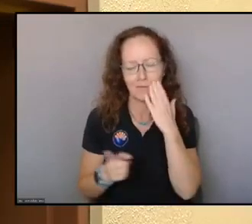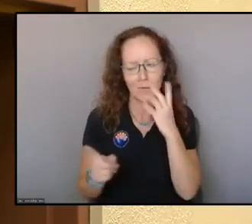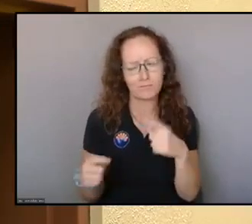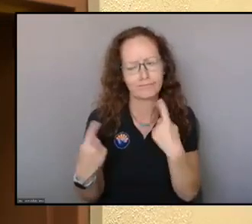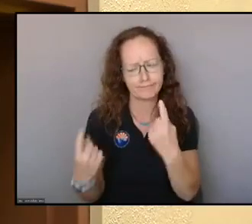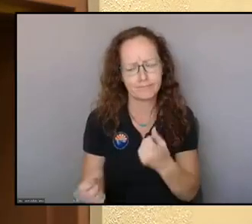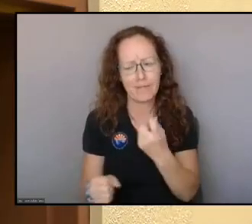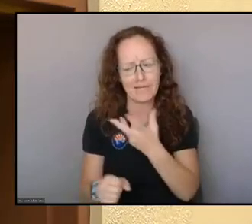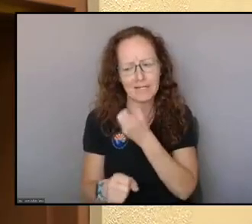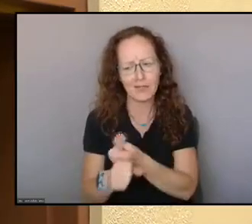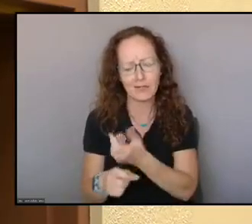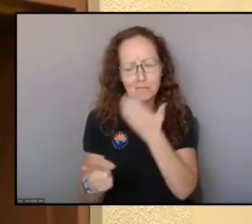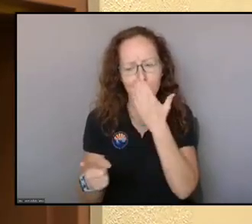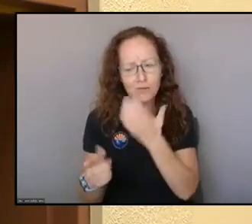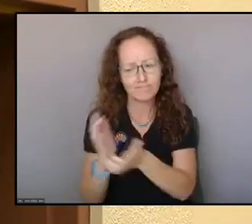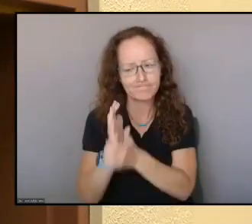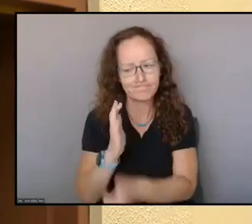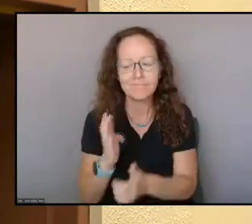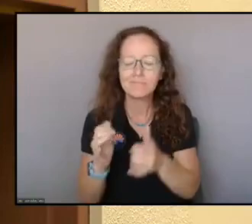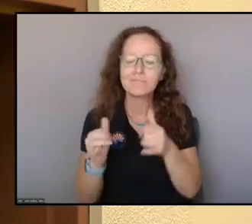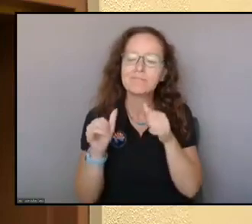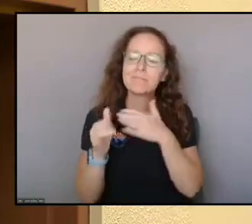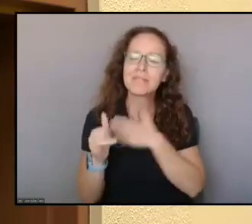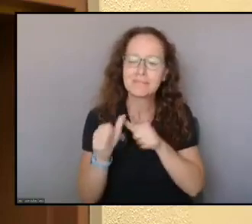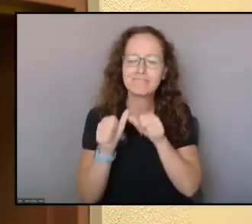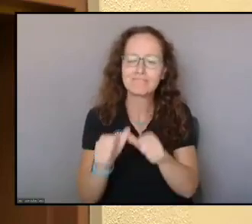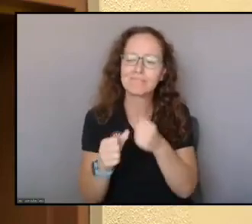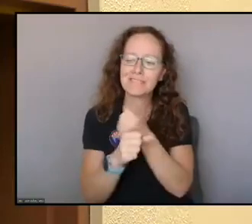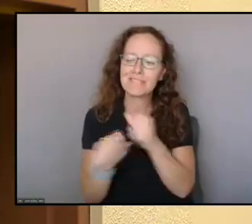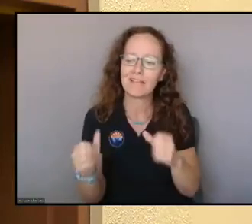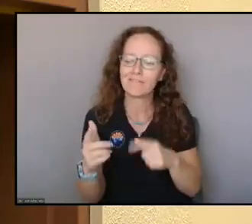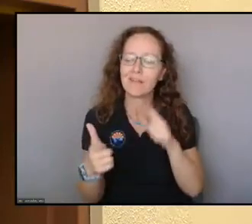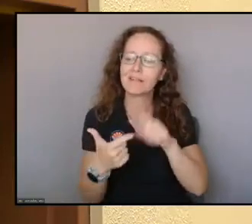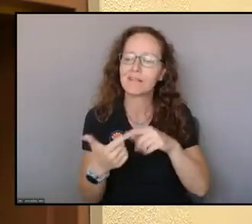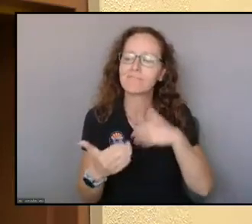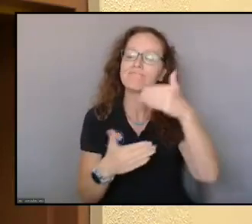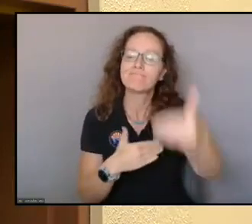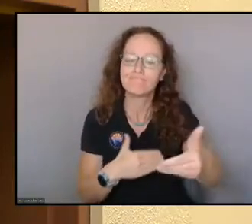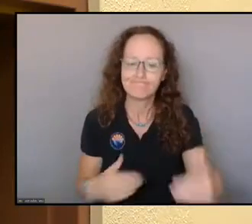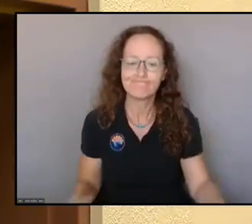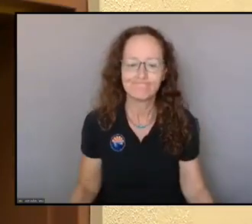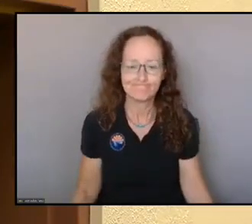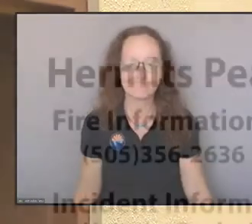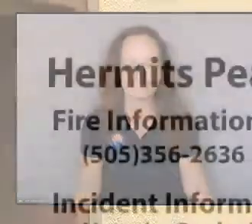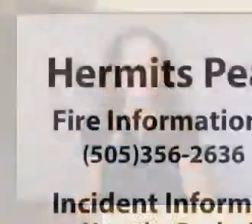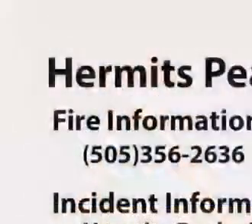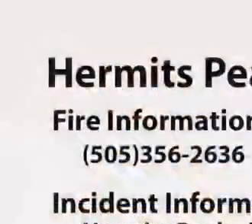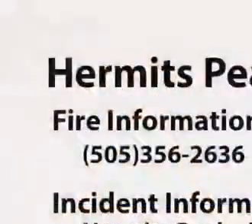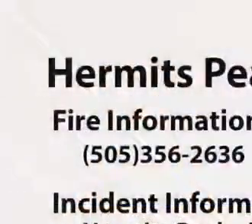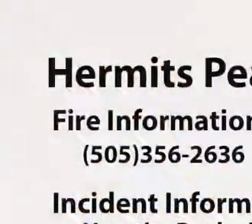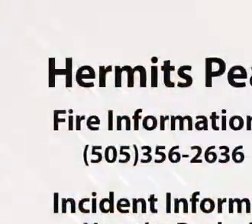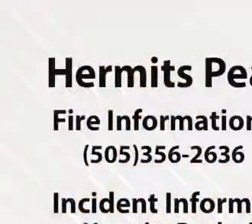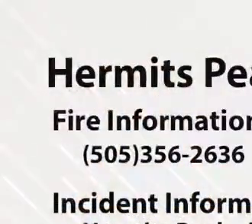BARTH. I HAVE KNOWN HIM FOR YEARS, YOU ARE IN SAFE HANDS. PLEASE STAY SAFE, UNTIL NEXT TIME.